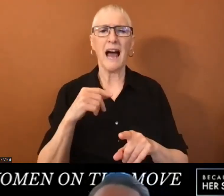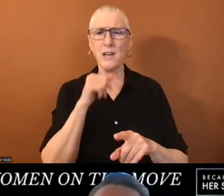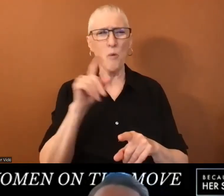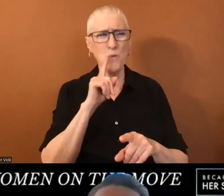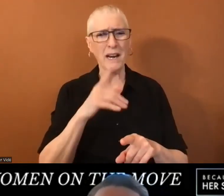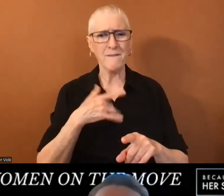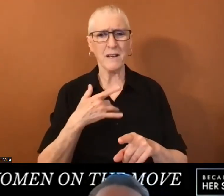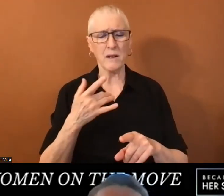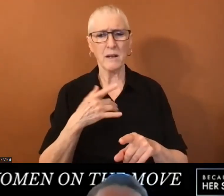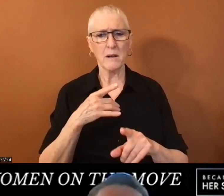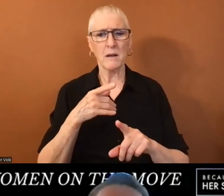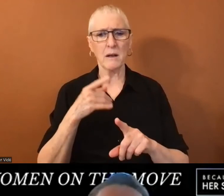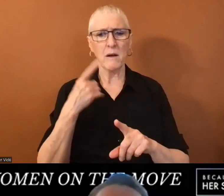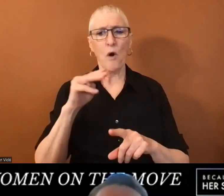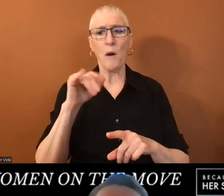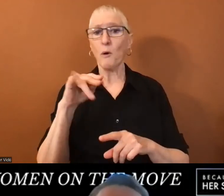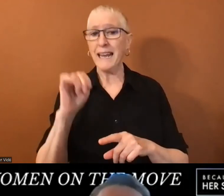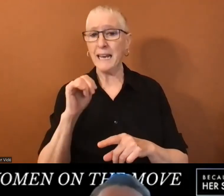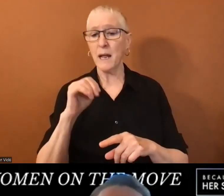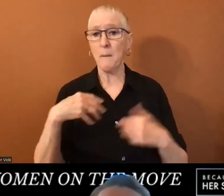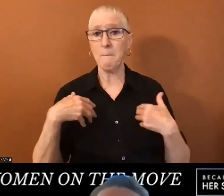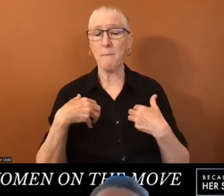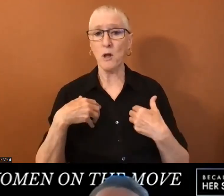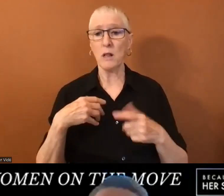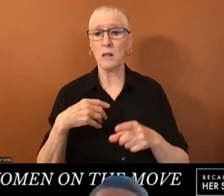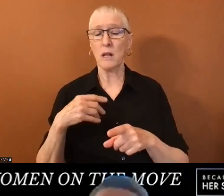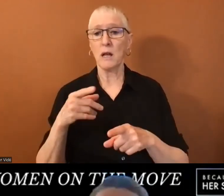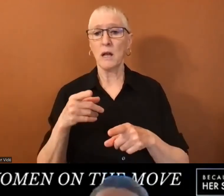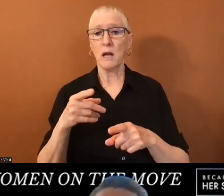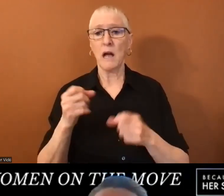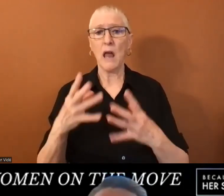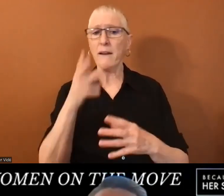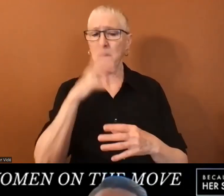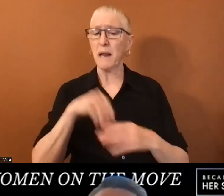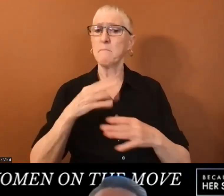particularly for marine mammal work, there's a lot of females in my field and so